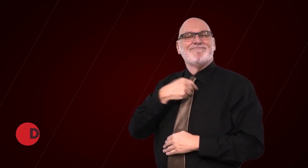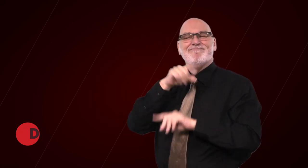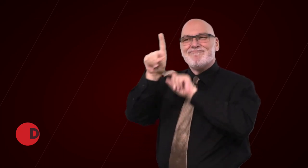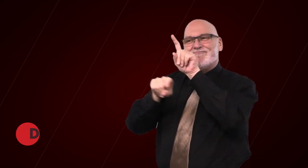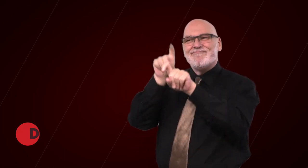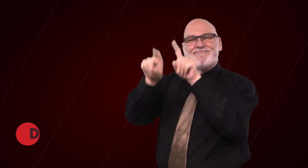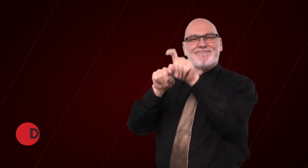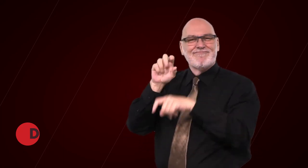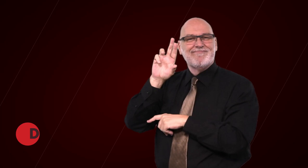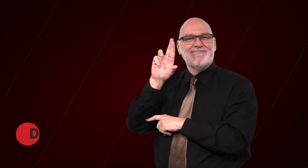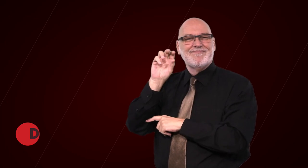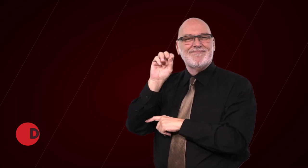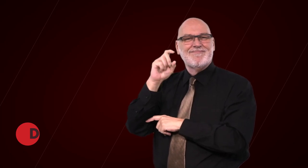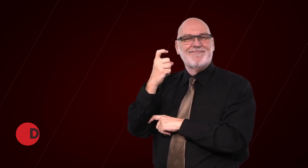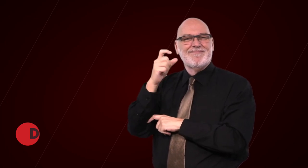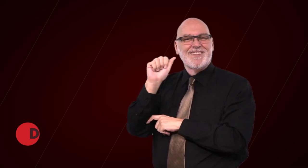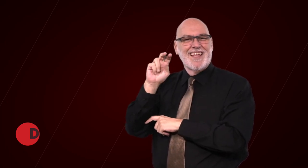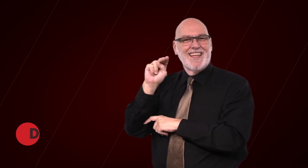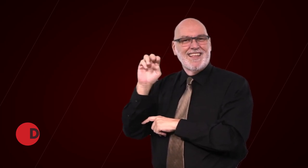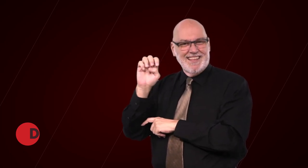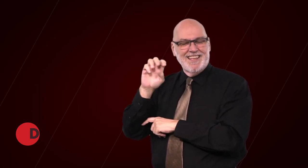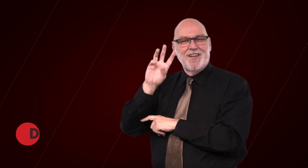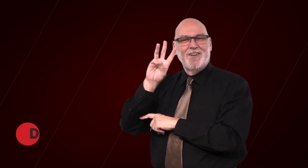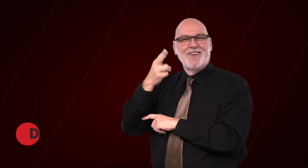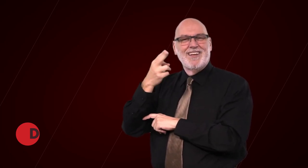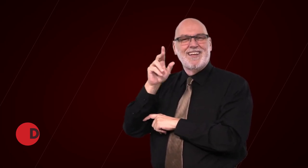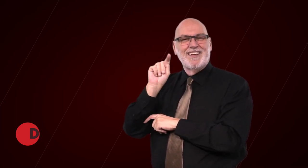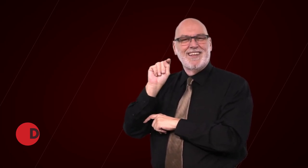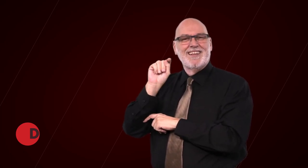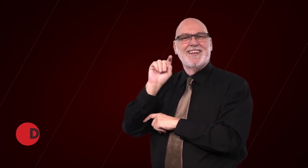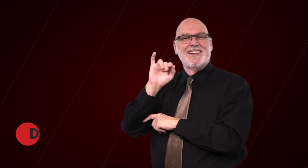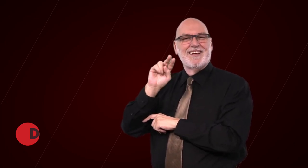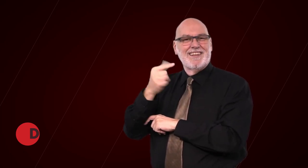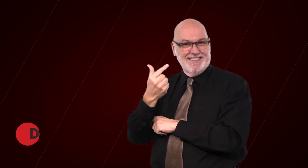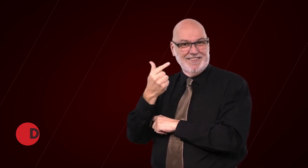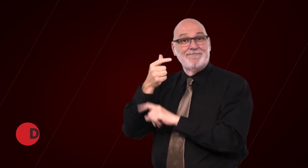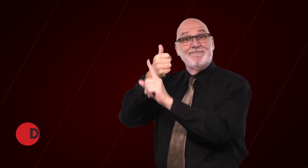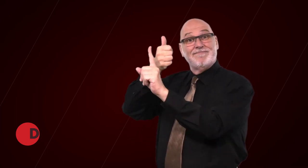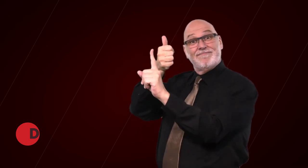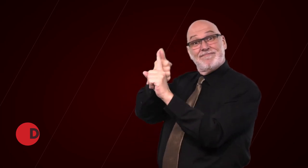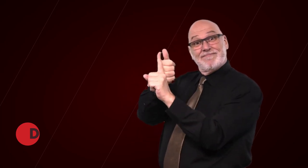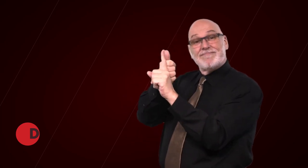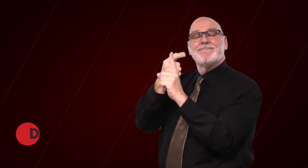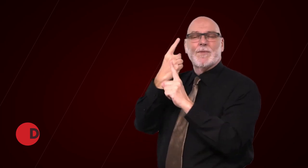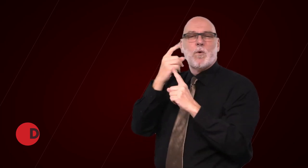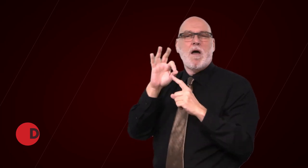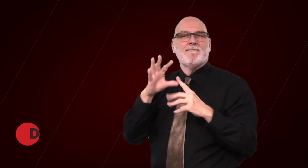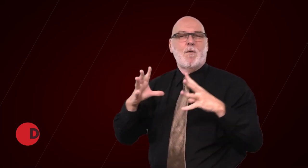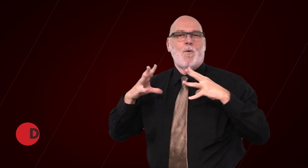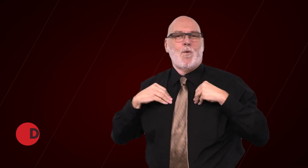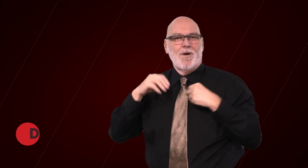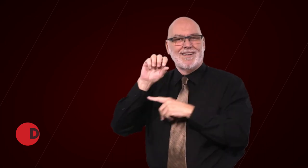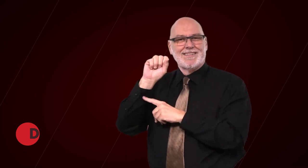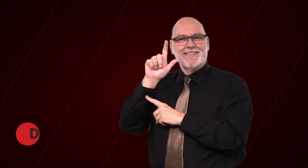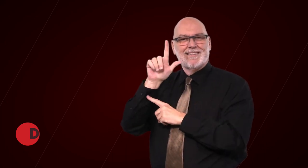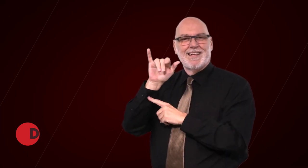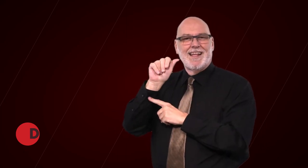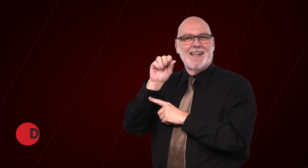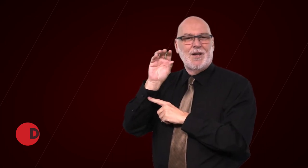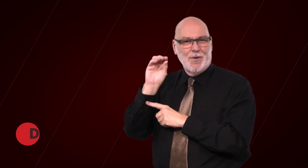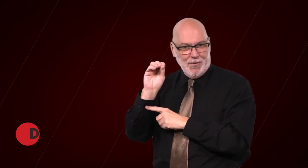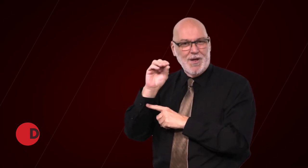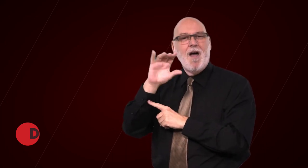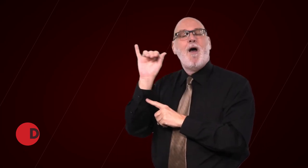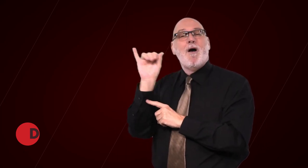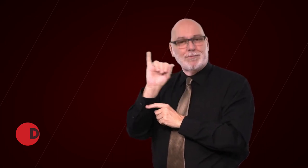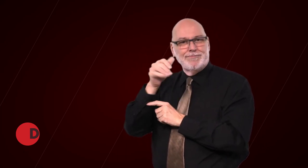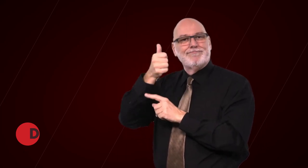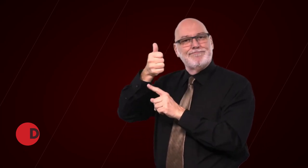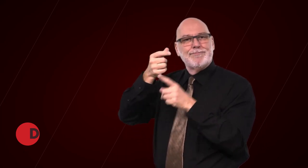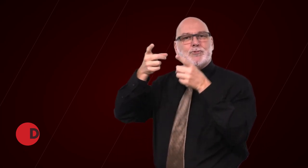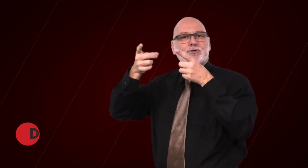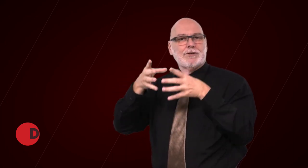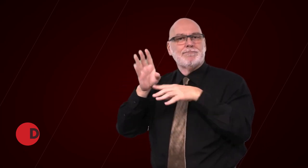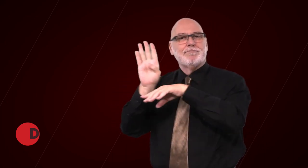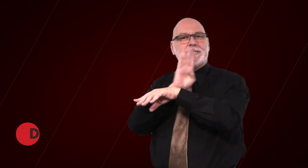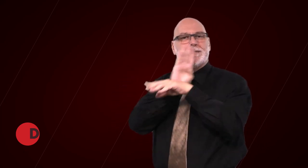We asked Roxanne Whiting, one of the owners of SLIAO and their Director of